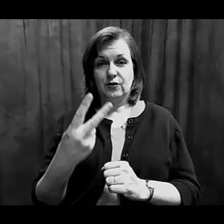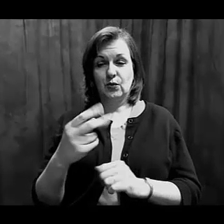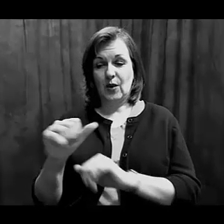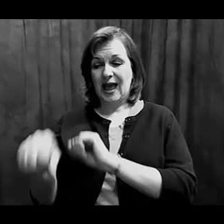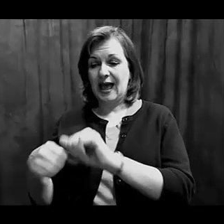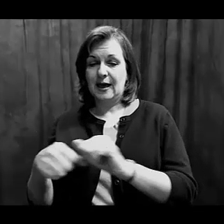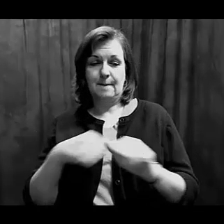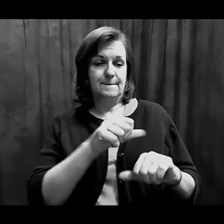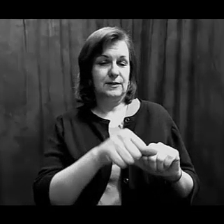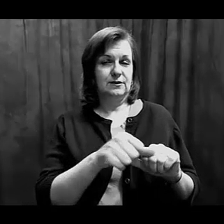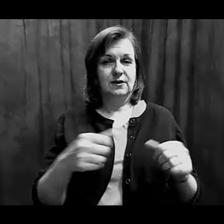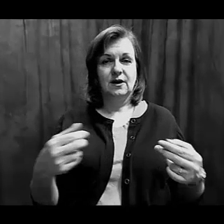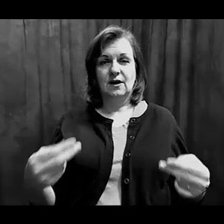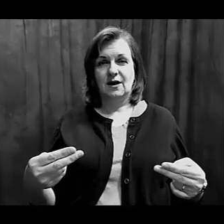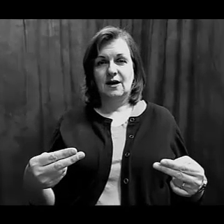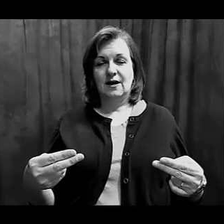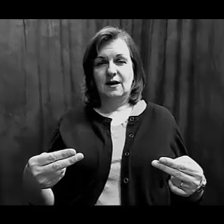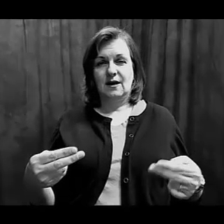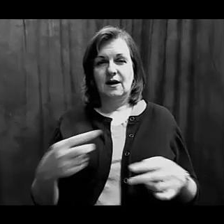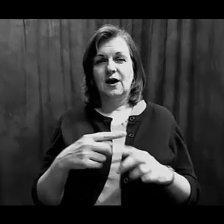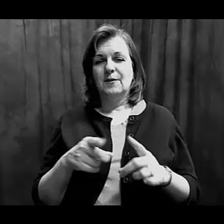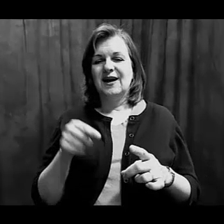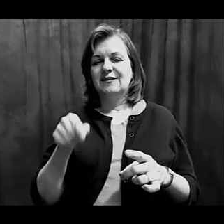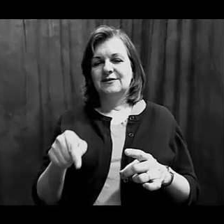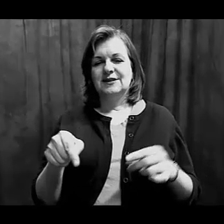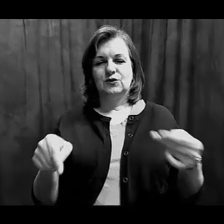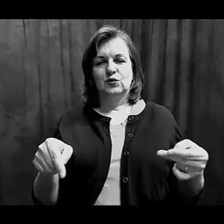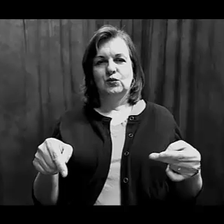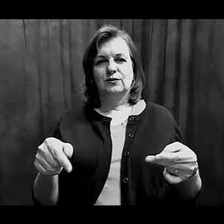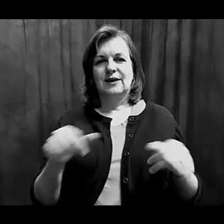2 hydrogen atoms but that deal here is